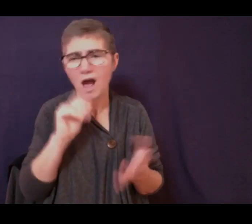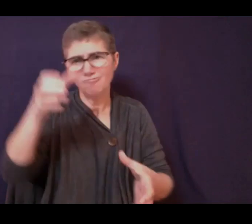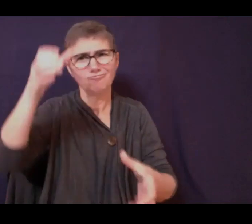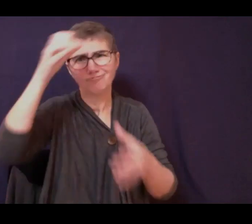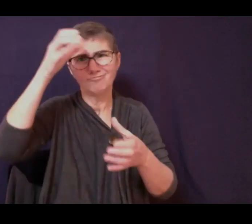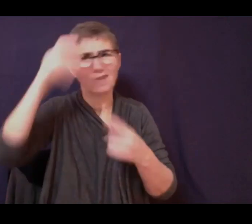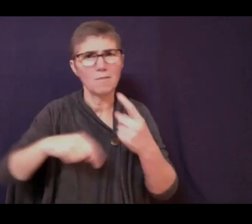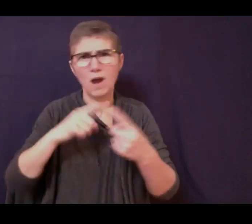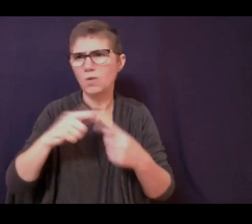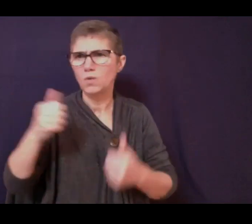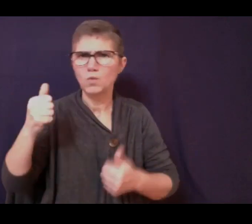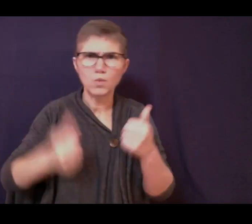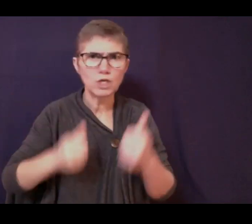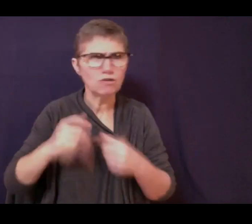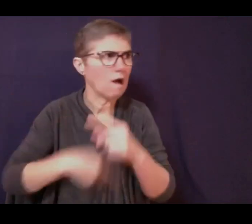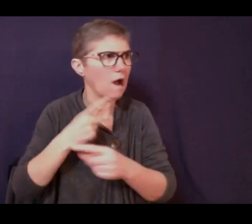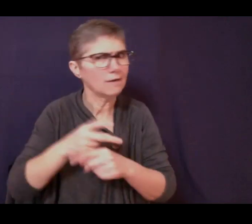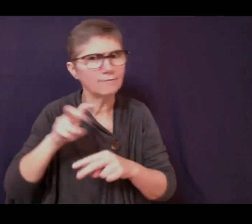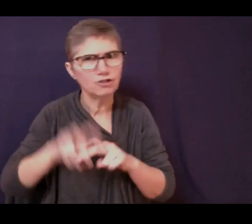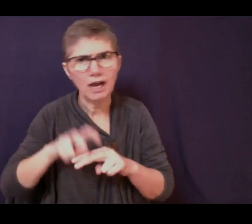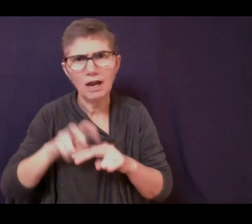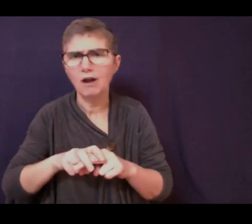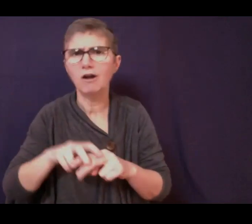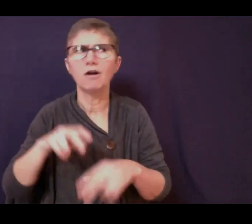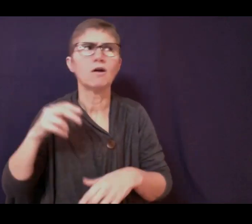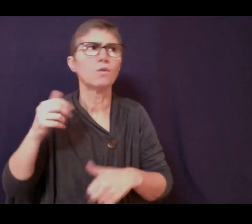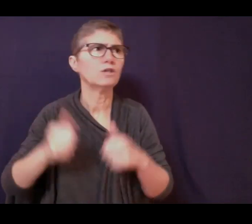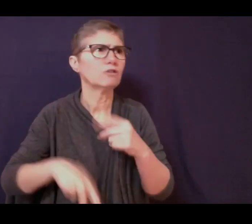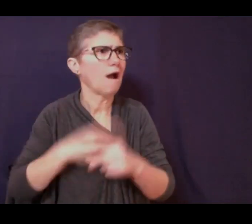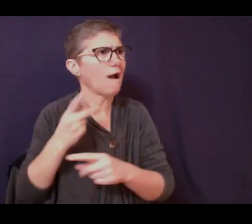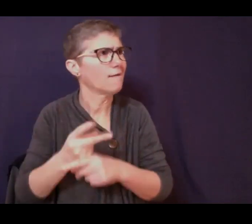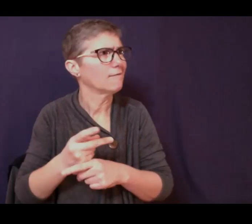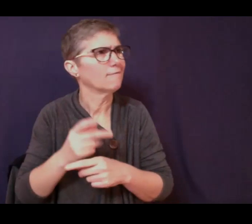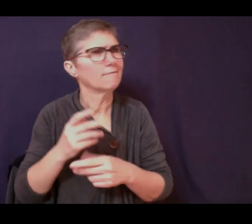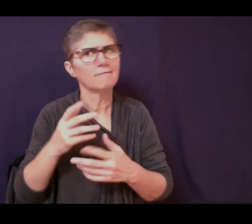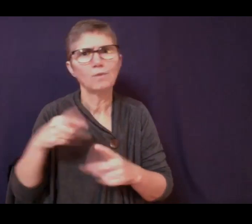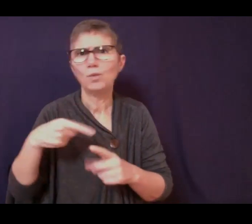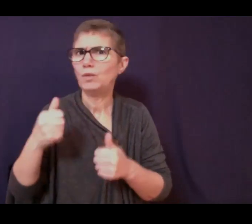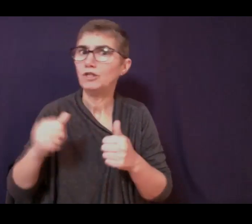which brands of chairs exist what specific type of chair they should get or something like that so